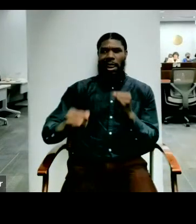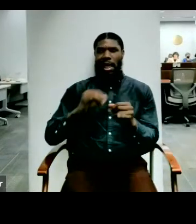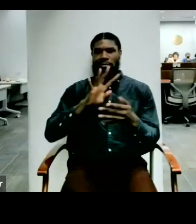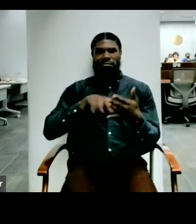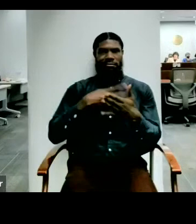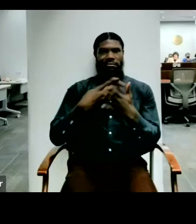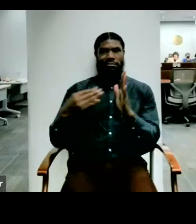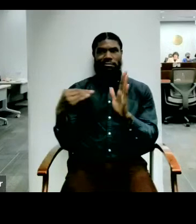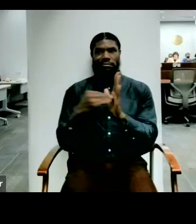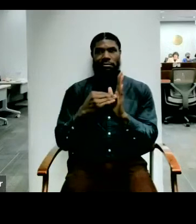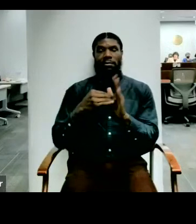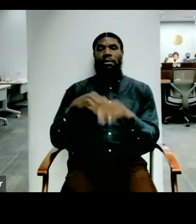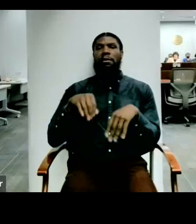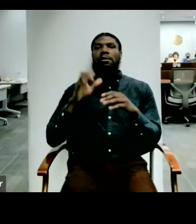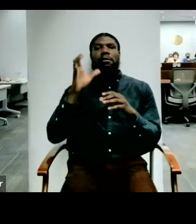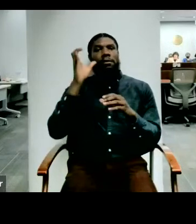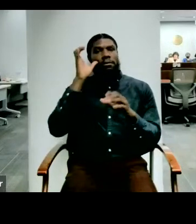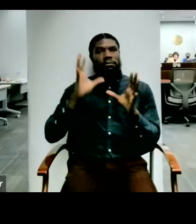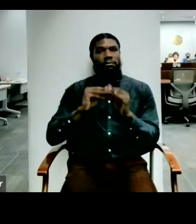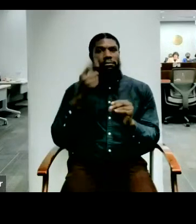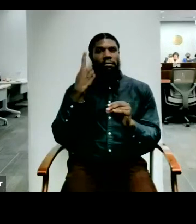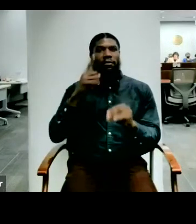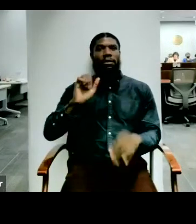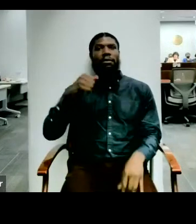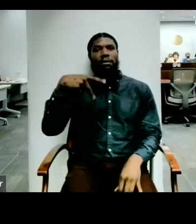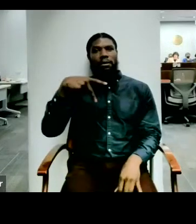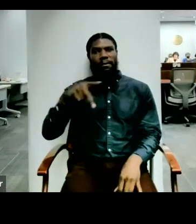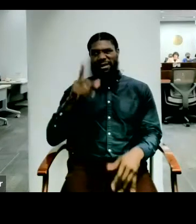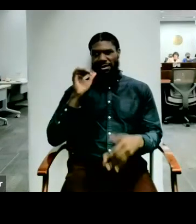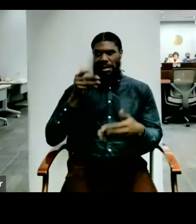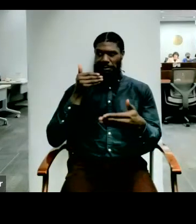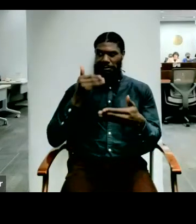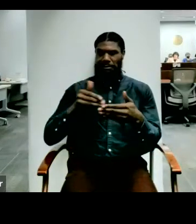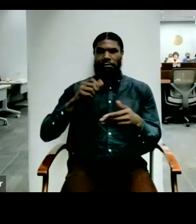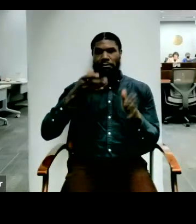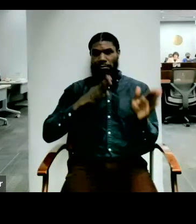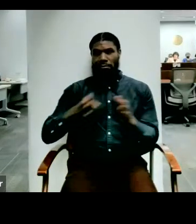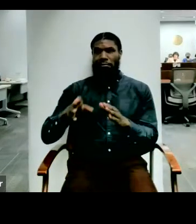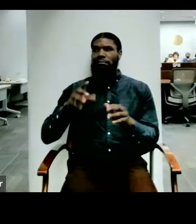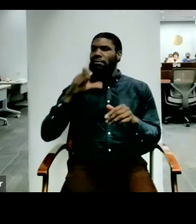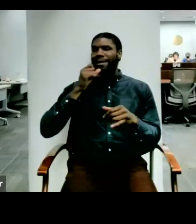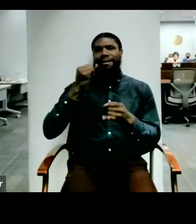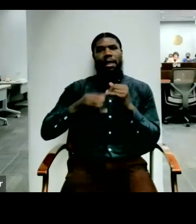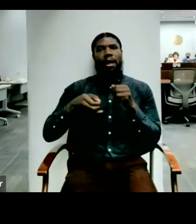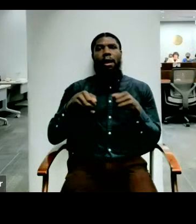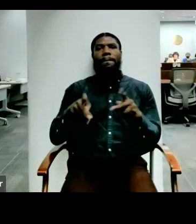session for fourth this should not be the last opportunity for the public to engage at large.